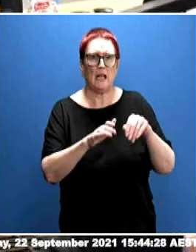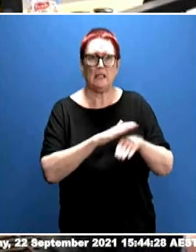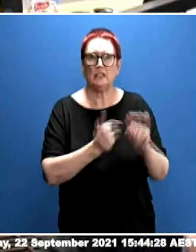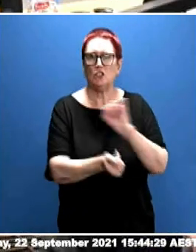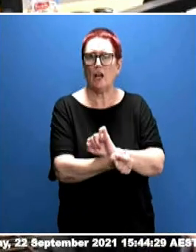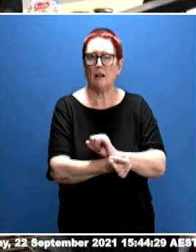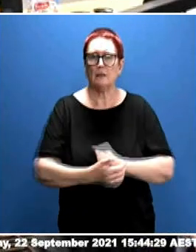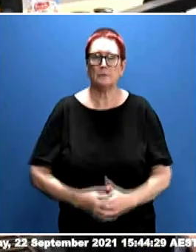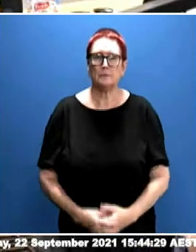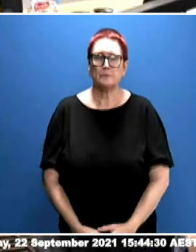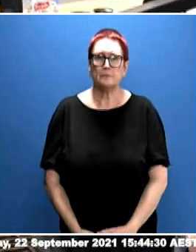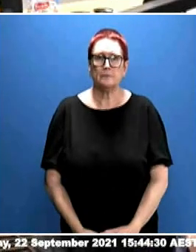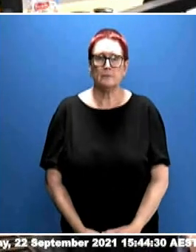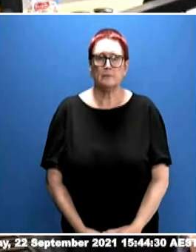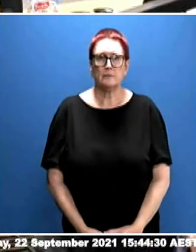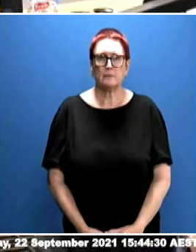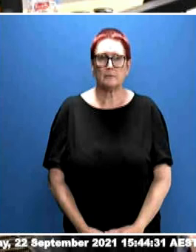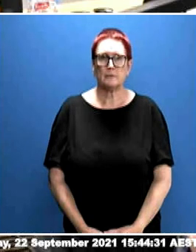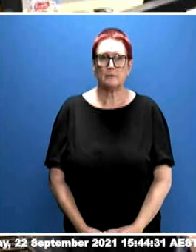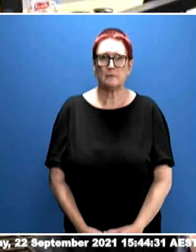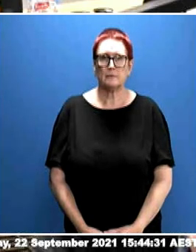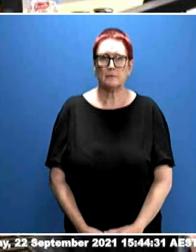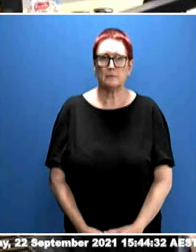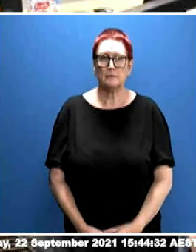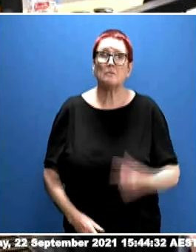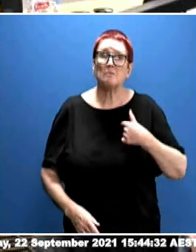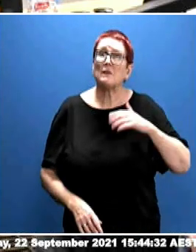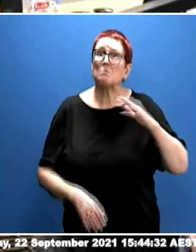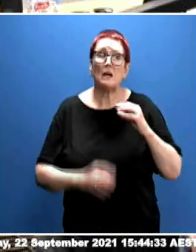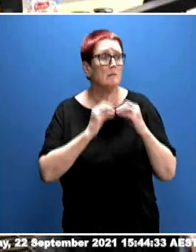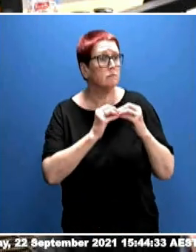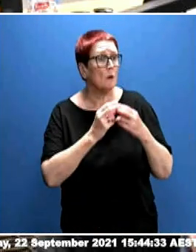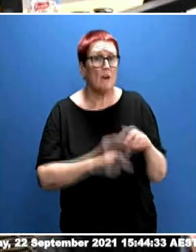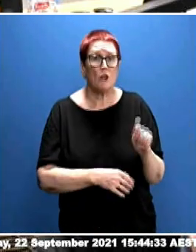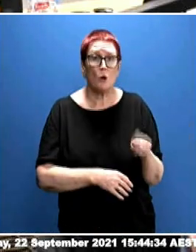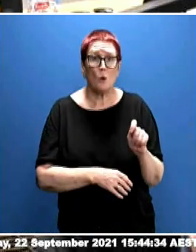In the situations that we've faced, we have negotiated with the court that that is not a condition of bail.